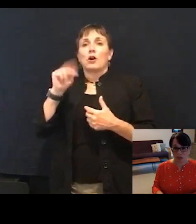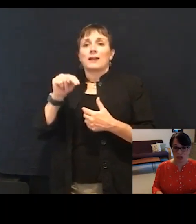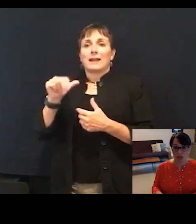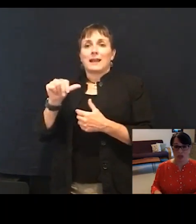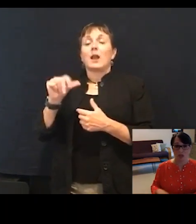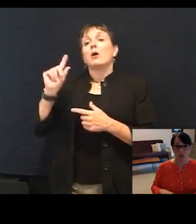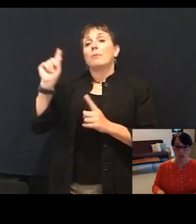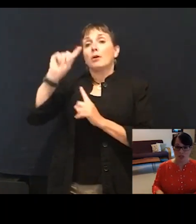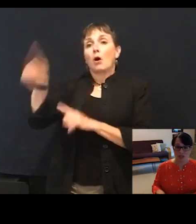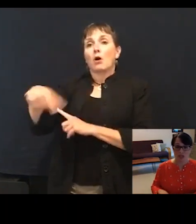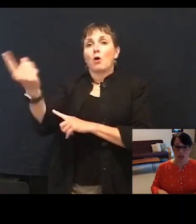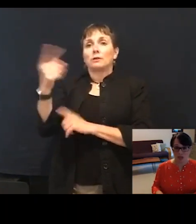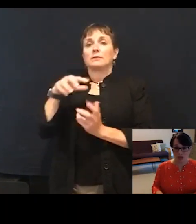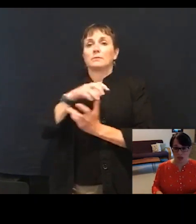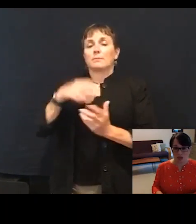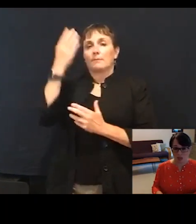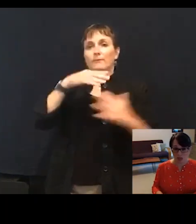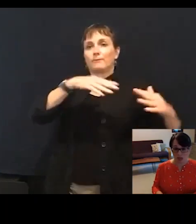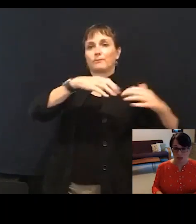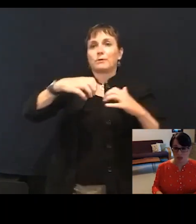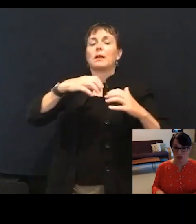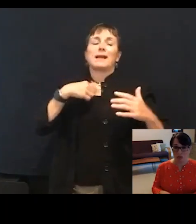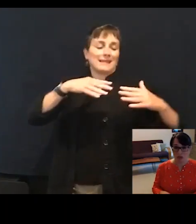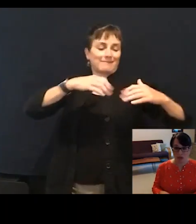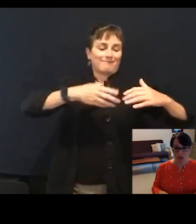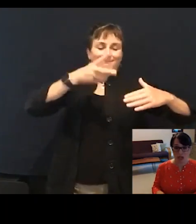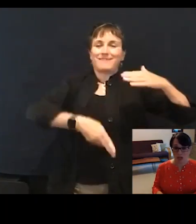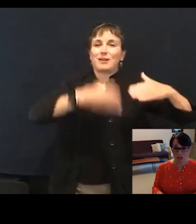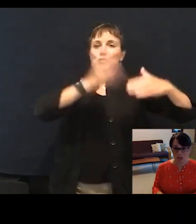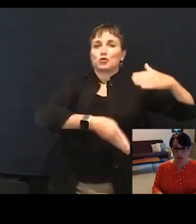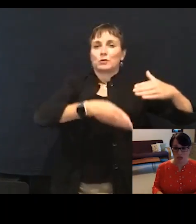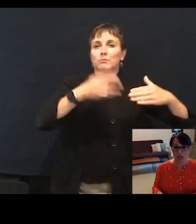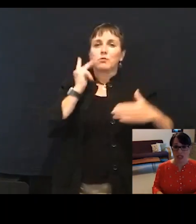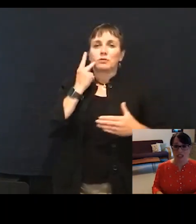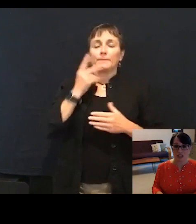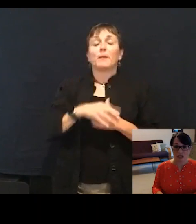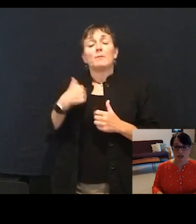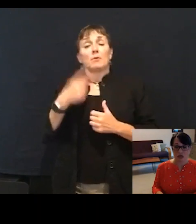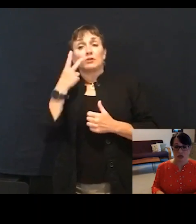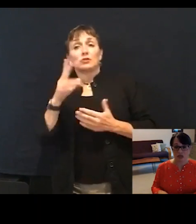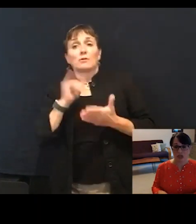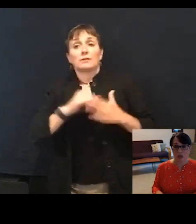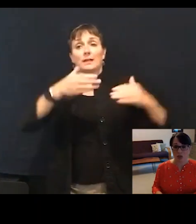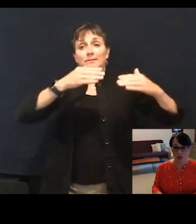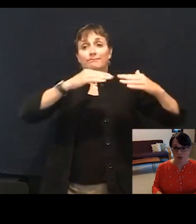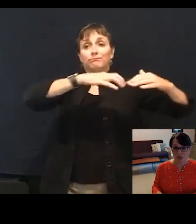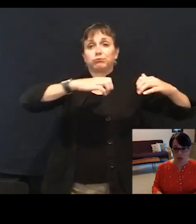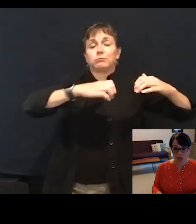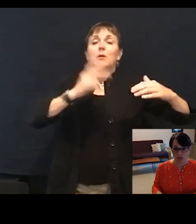But we did see that that truncated protein from the original hybrid vectors did lead to a slight loss of retinal function